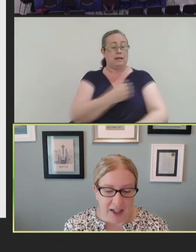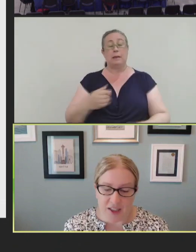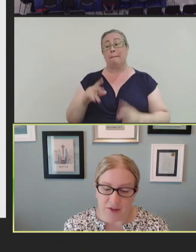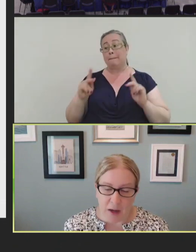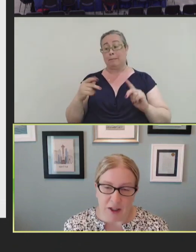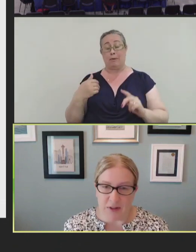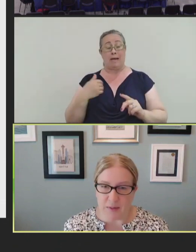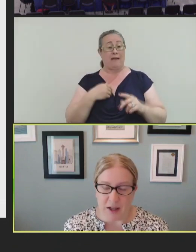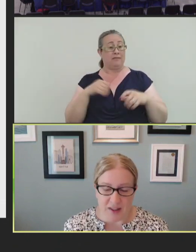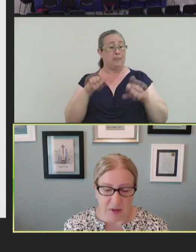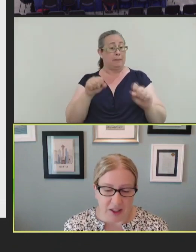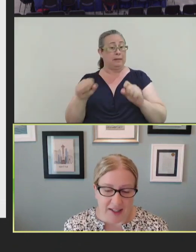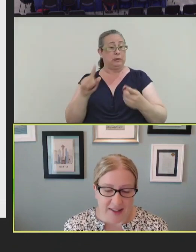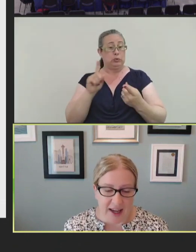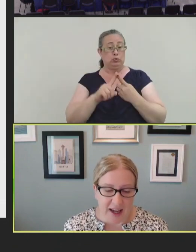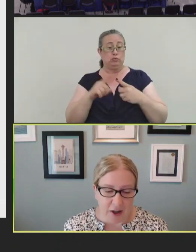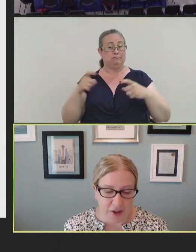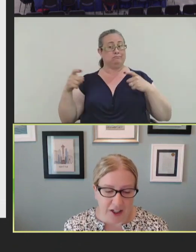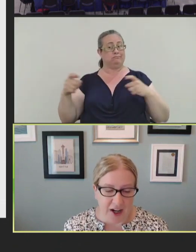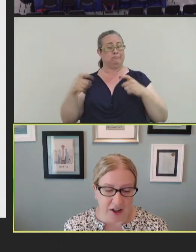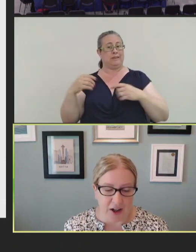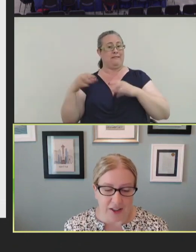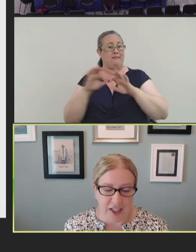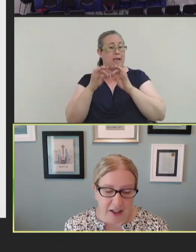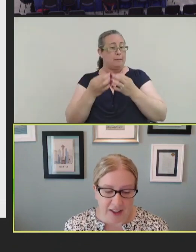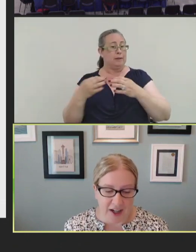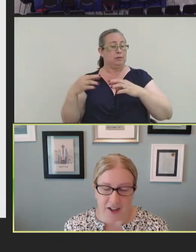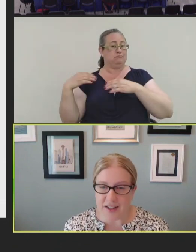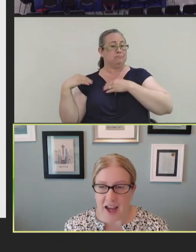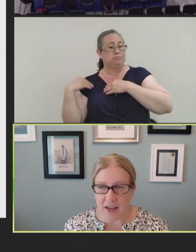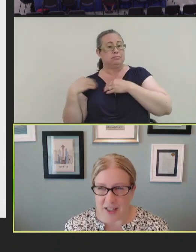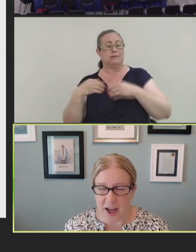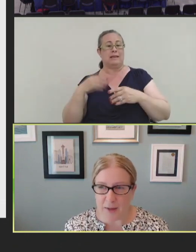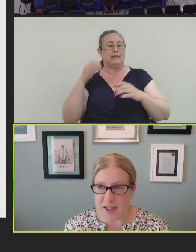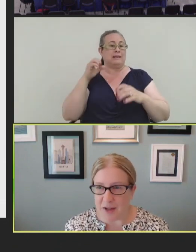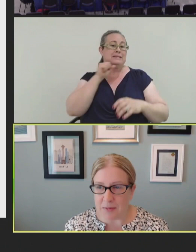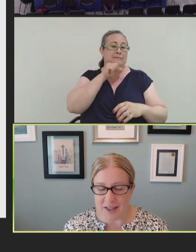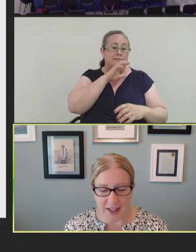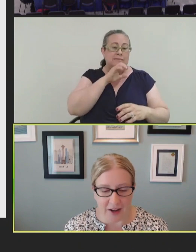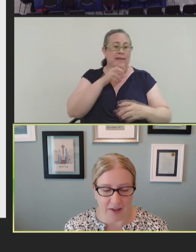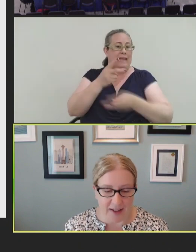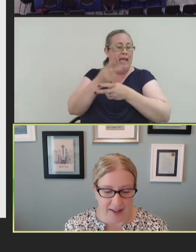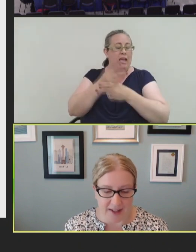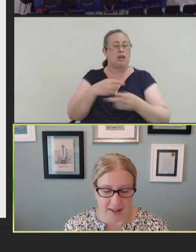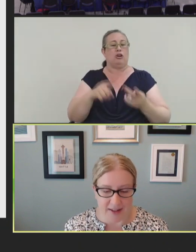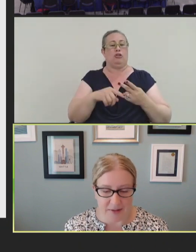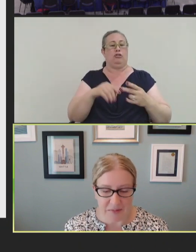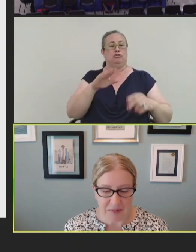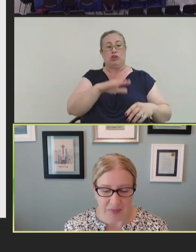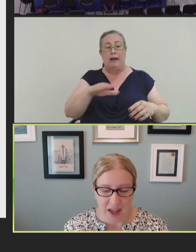manage family responsibilities, like elder care or childcare to have time to be able to get vaccines?